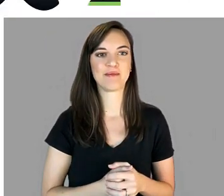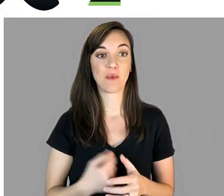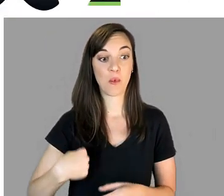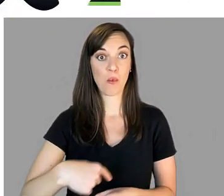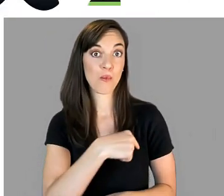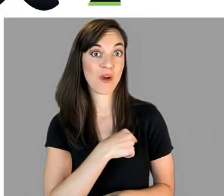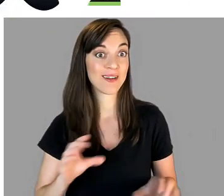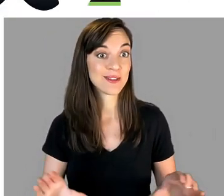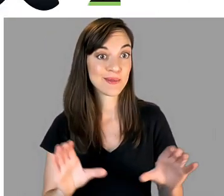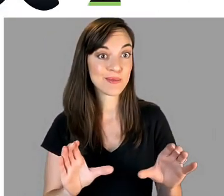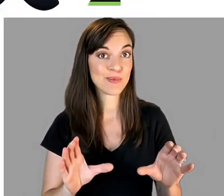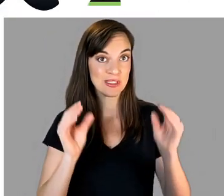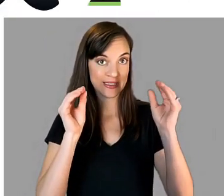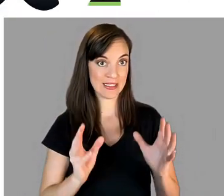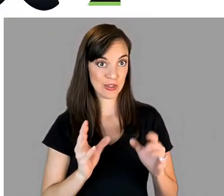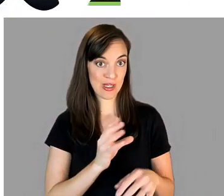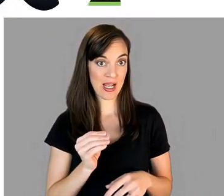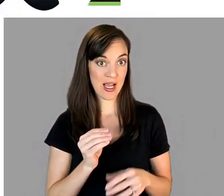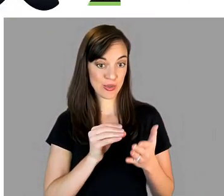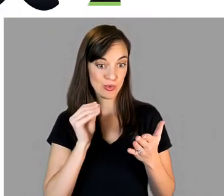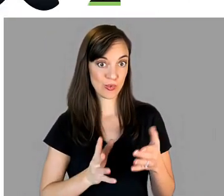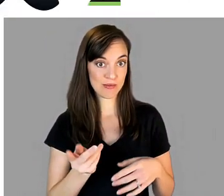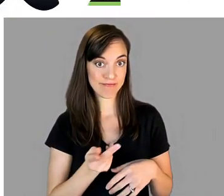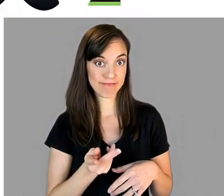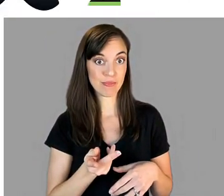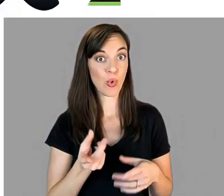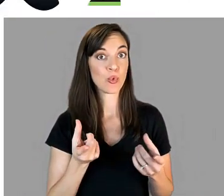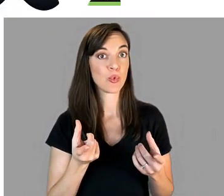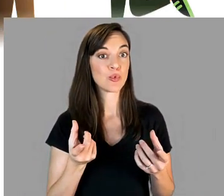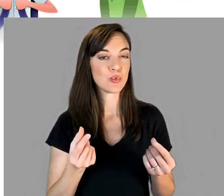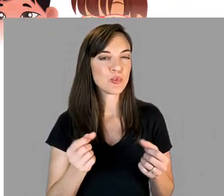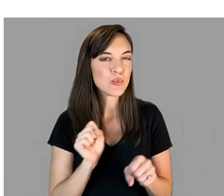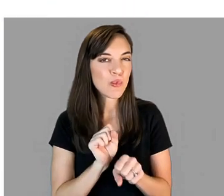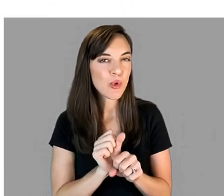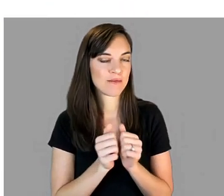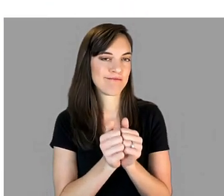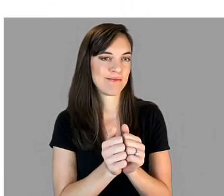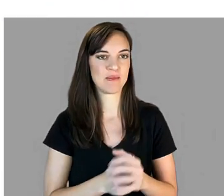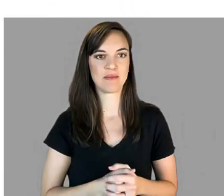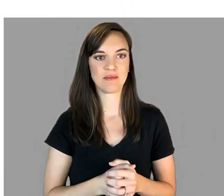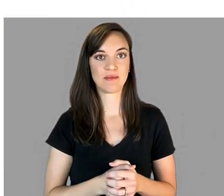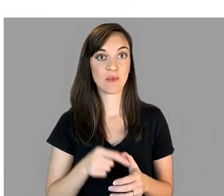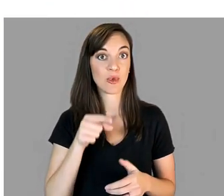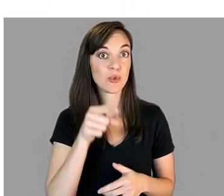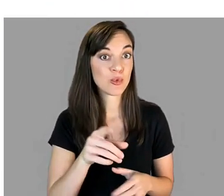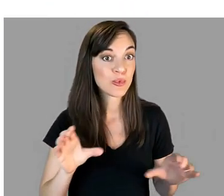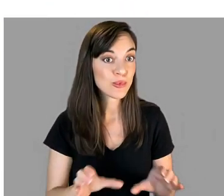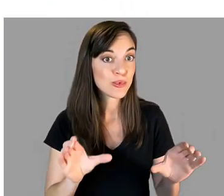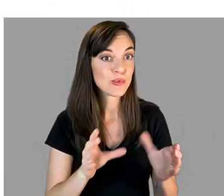"We Do" (the teacher and the students do the task together), "You Do" (the student does it independently).